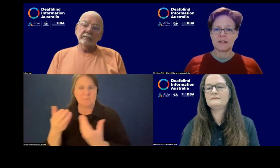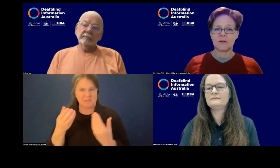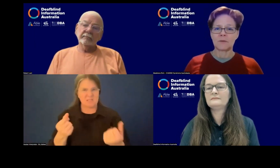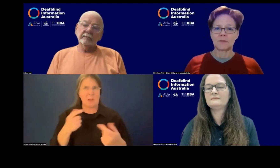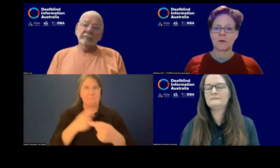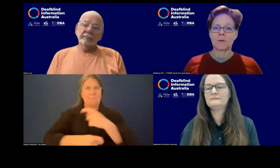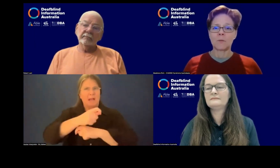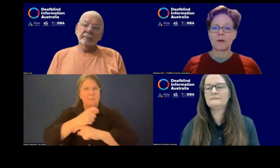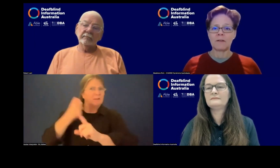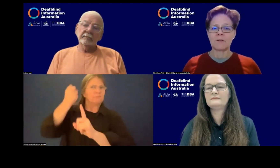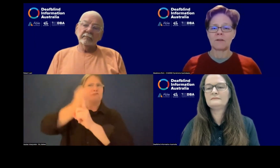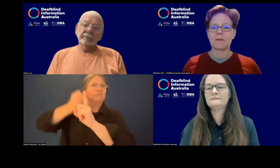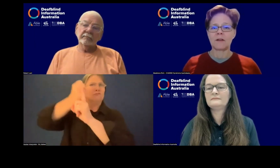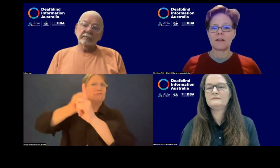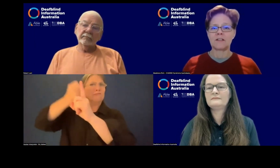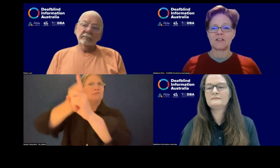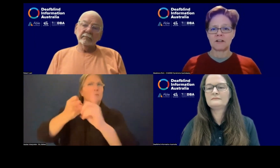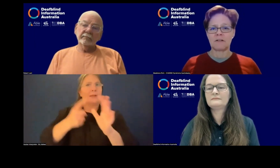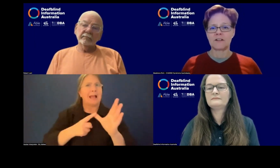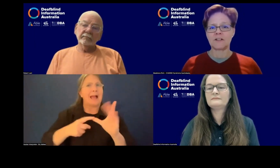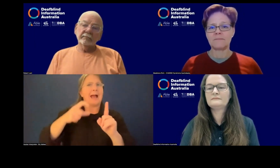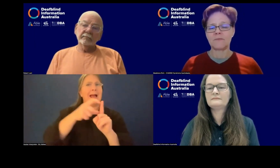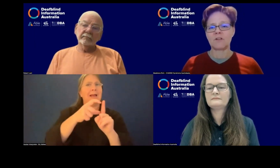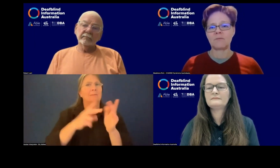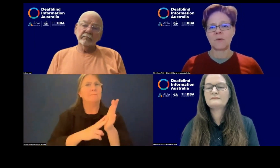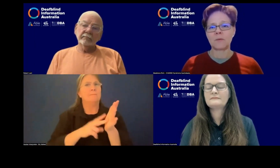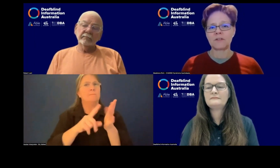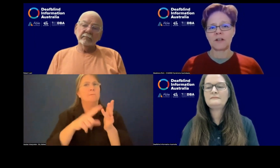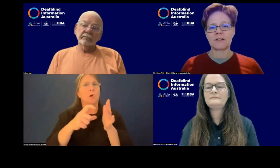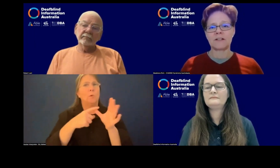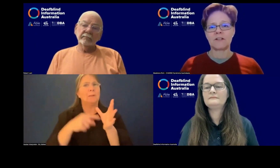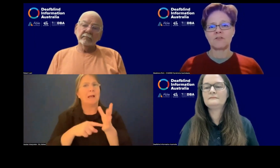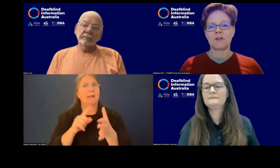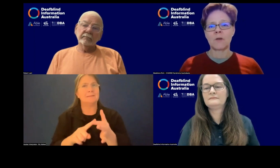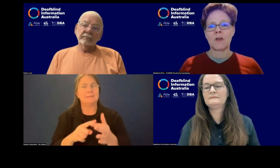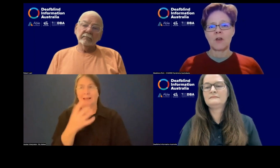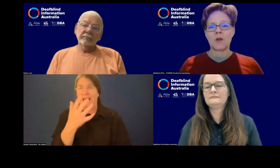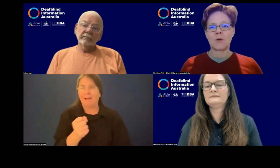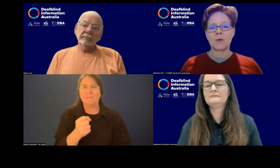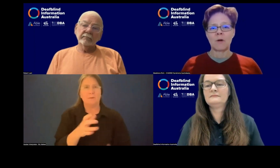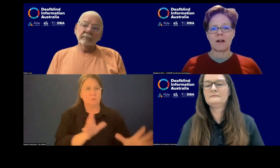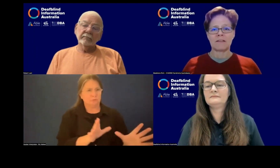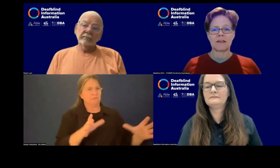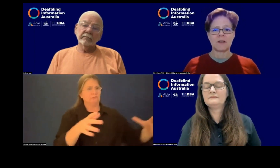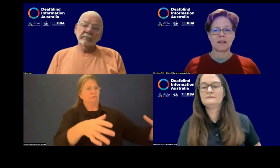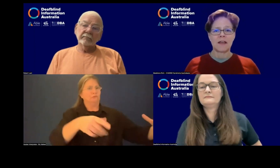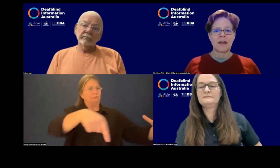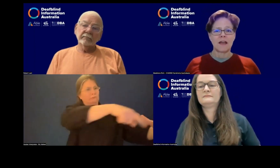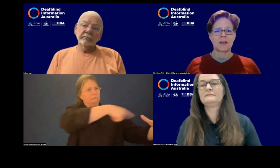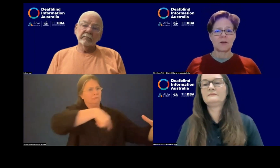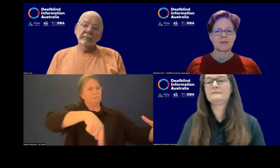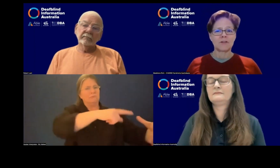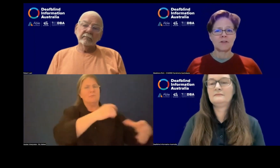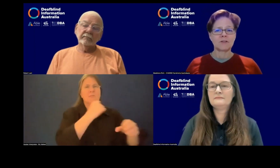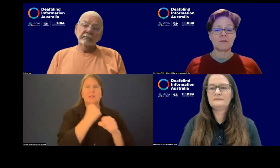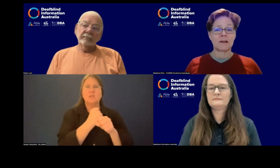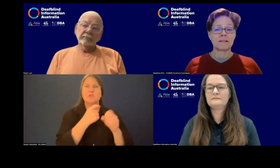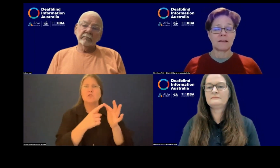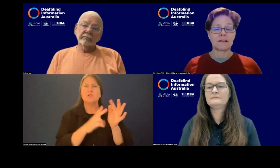So we have a generation of people with CHARGE syndrome who I think are going to do some